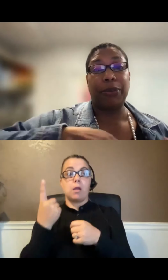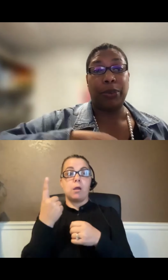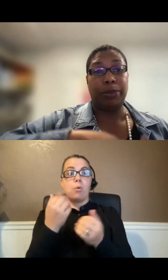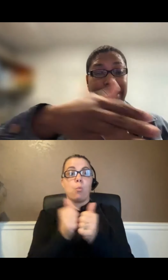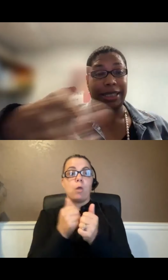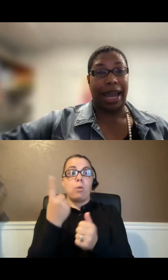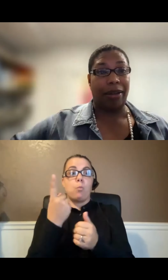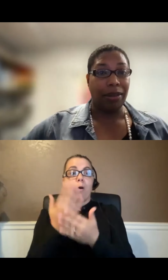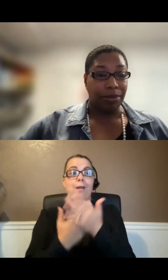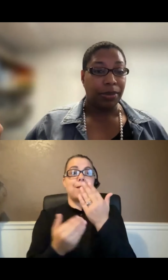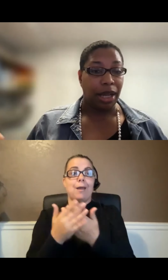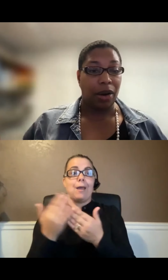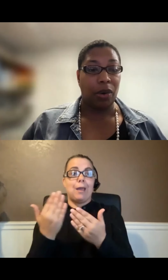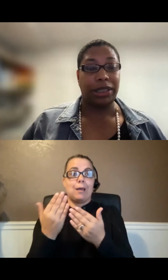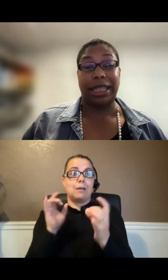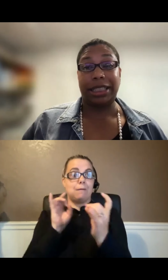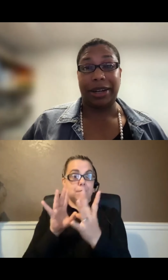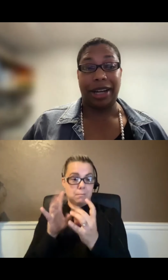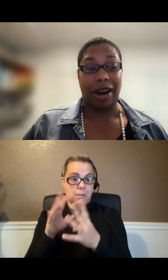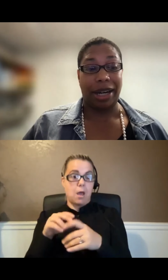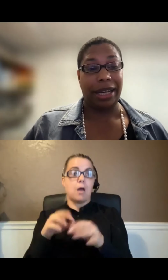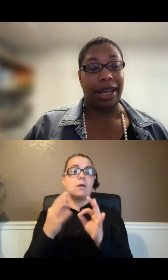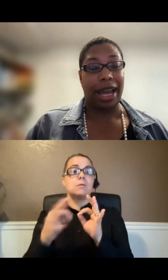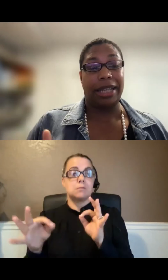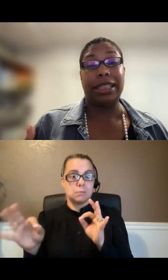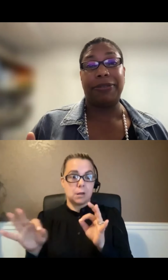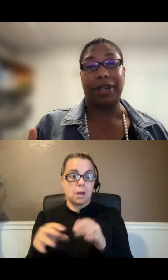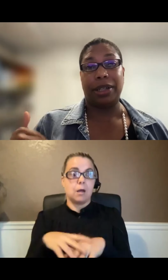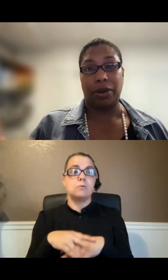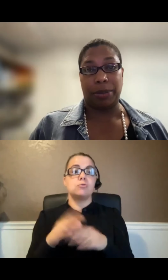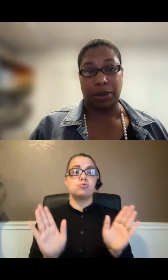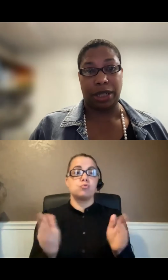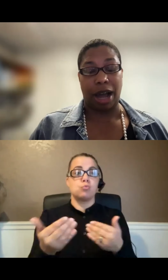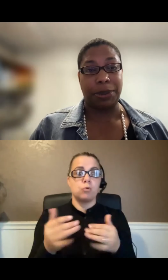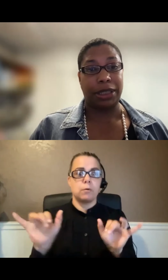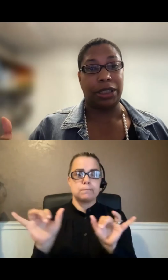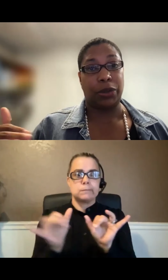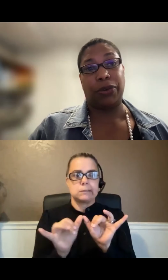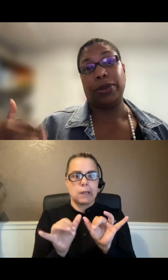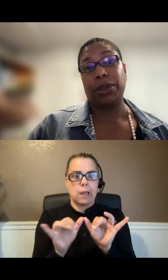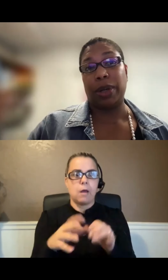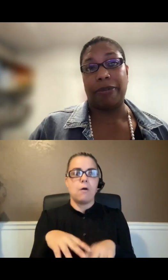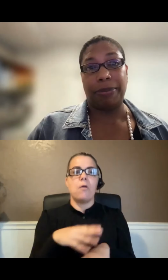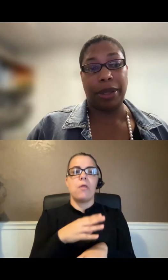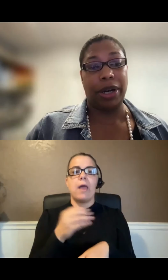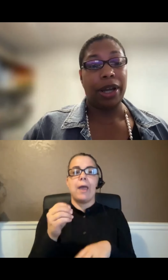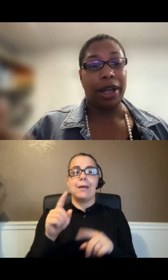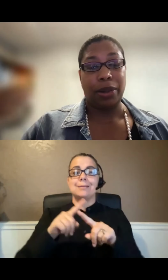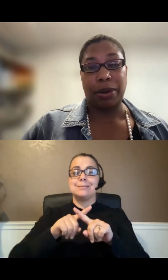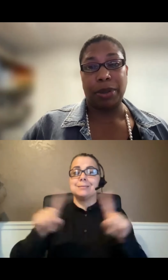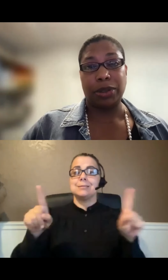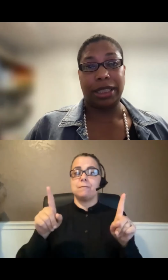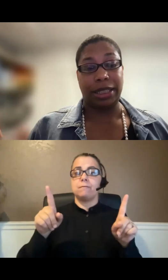for room scale or stationary guardian, and different locomotion options. For those who are not familiar, locomotion